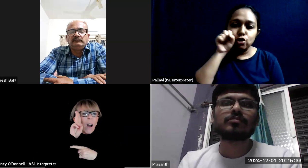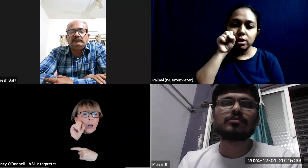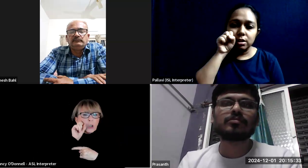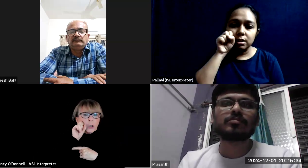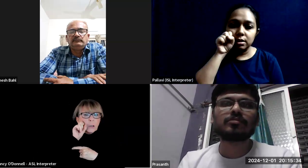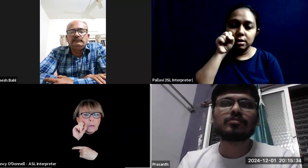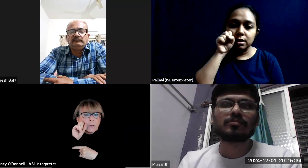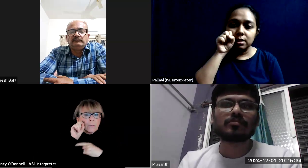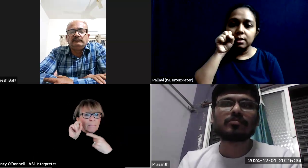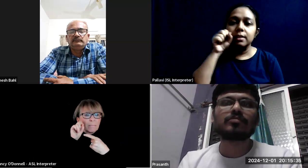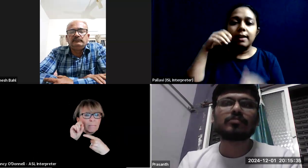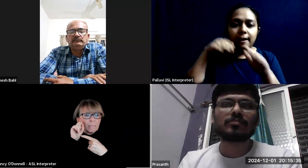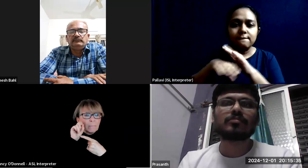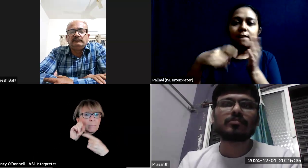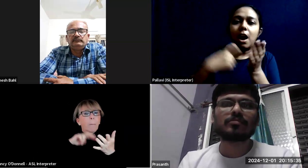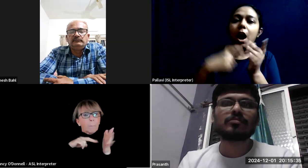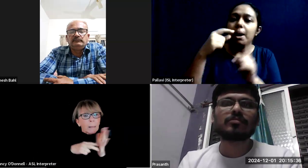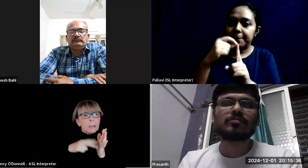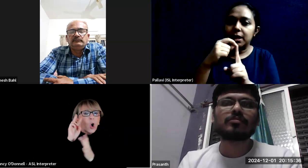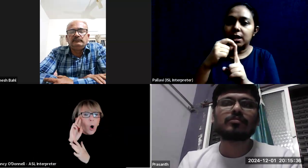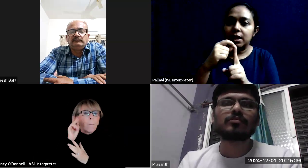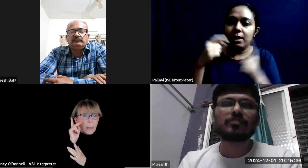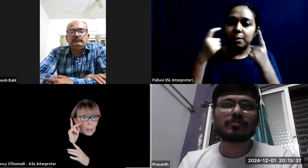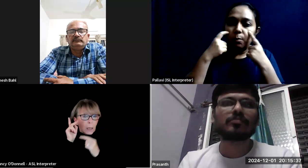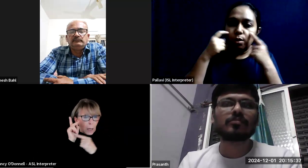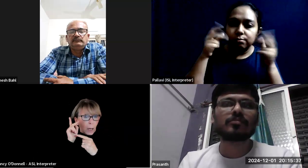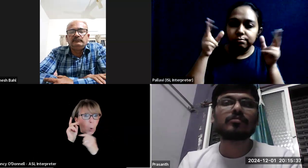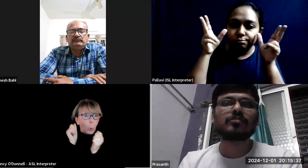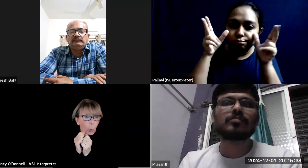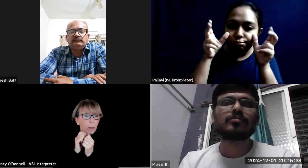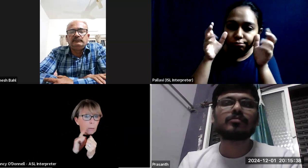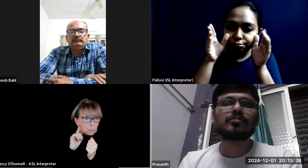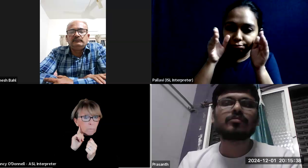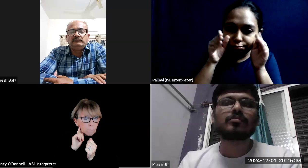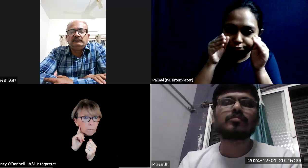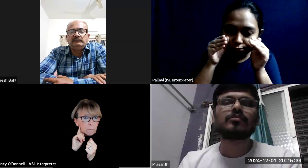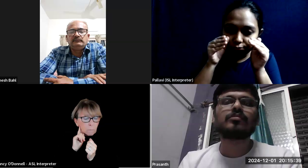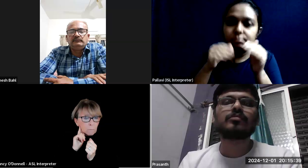there is RP that is the vision loss component of Usher syndrome.